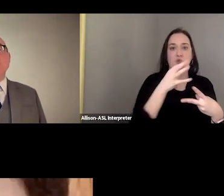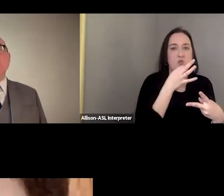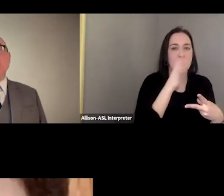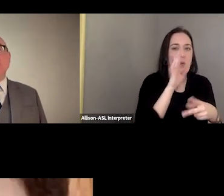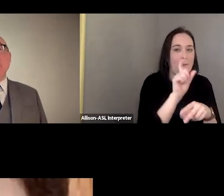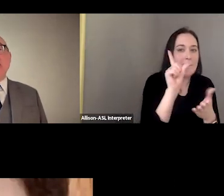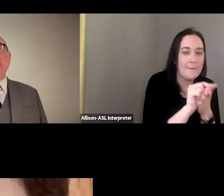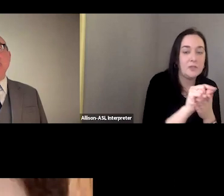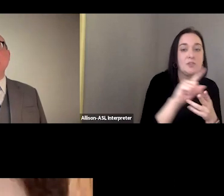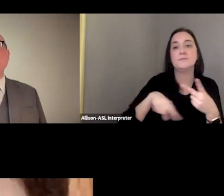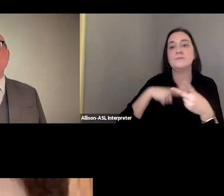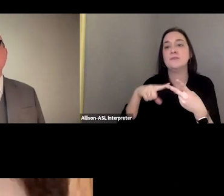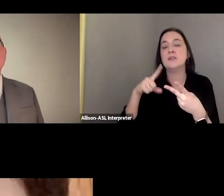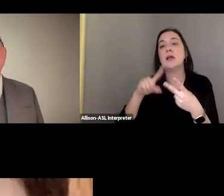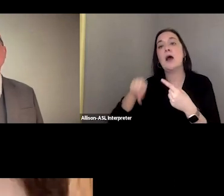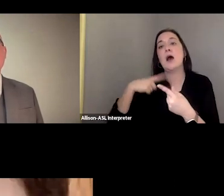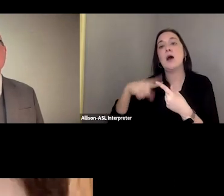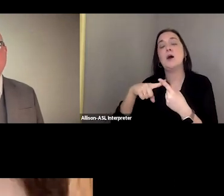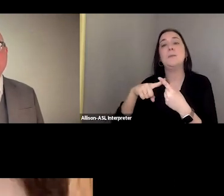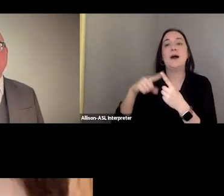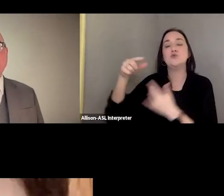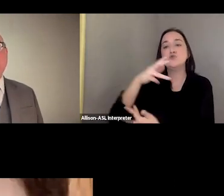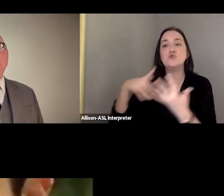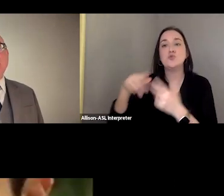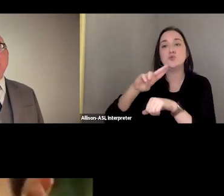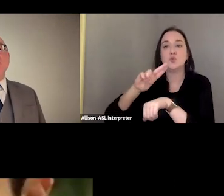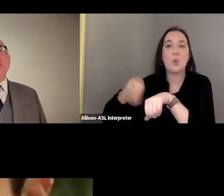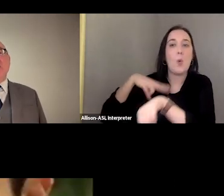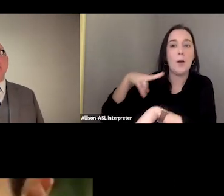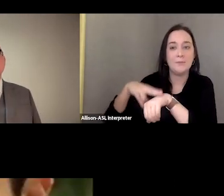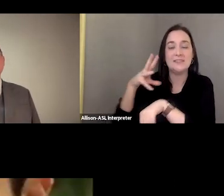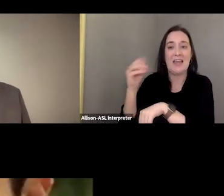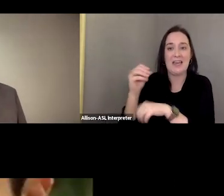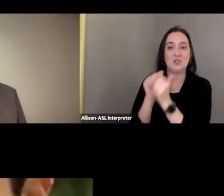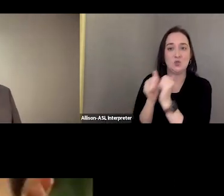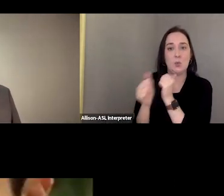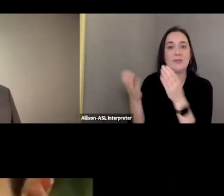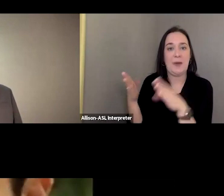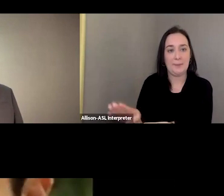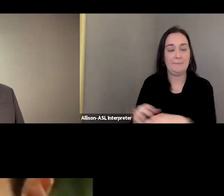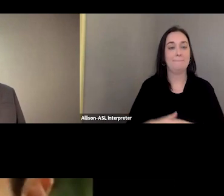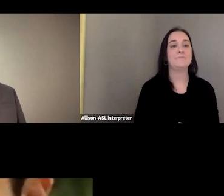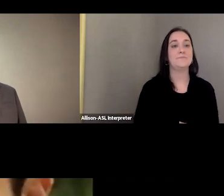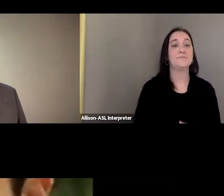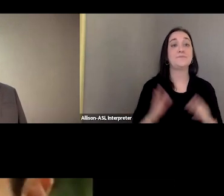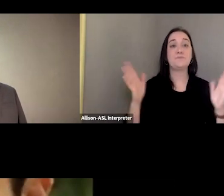social norms and its influence on heavier sports betting. My colleague, Arvin Sheridan, is also an undergraduate